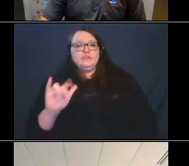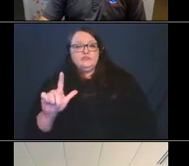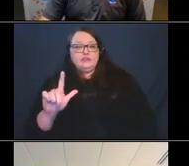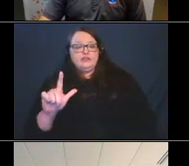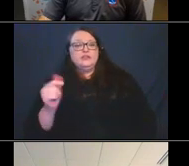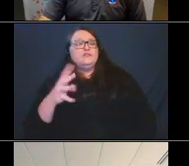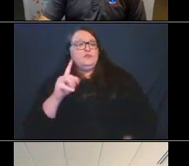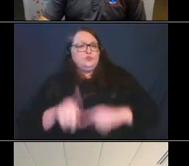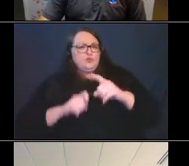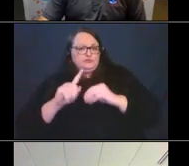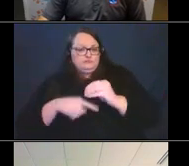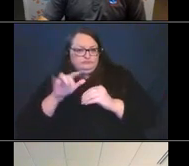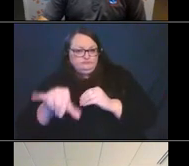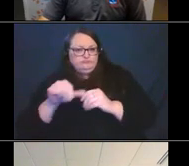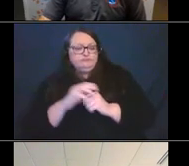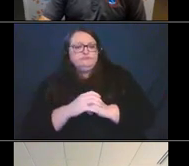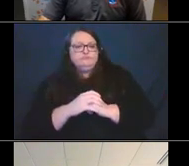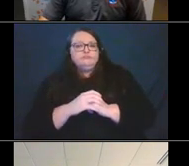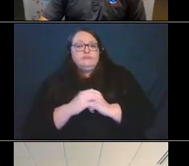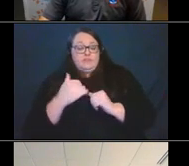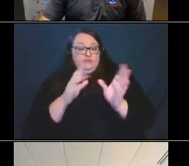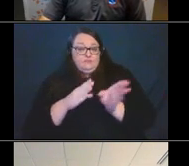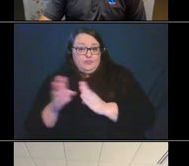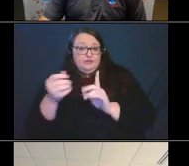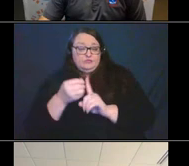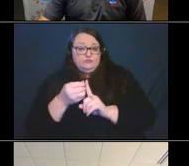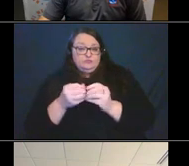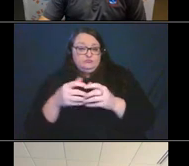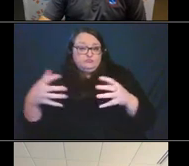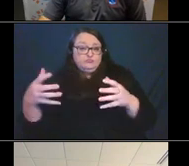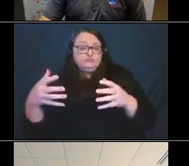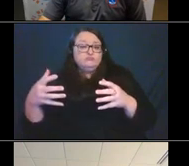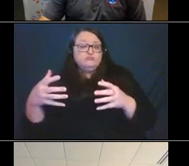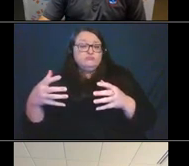this. And it's asking, are there plans to expand this to the U.S. islands and